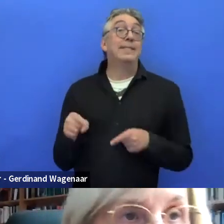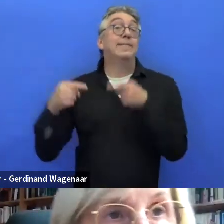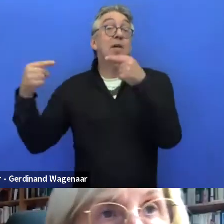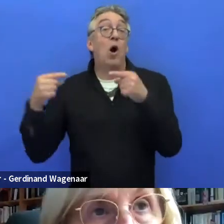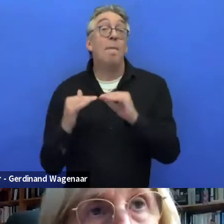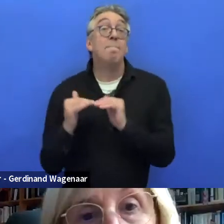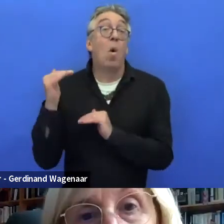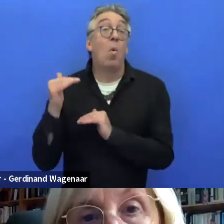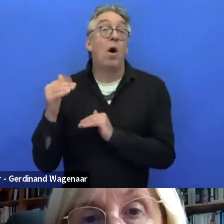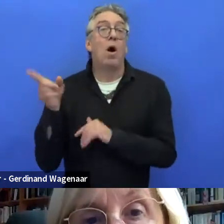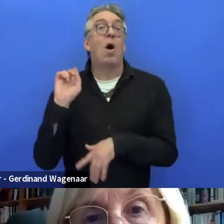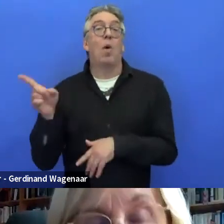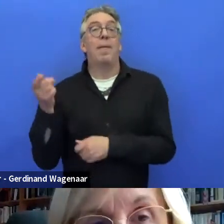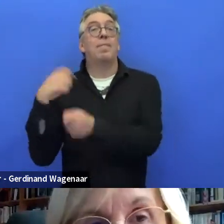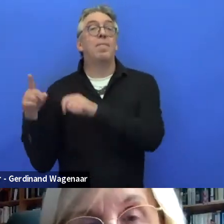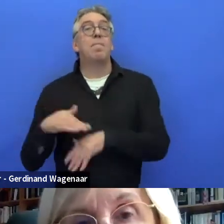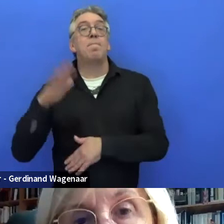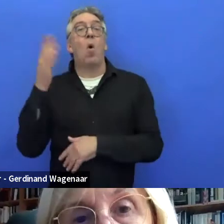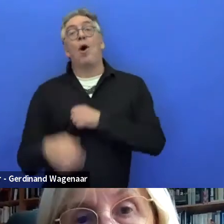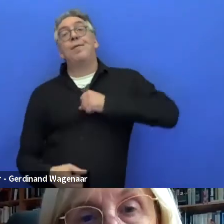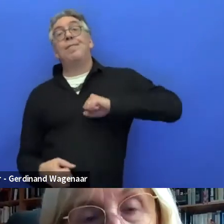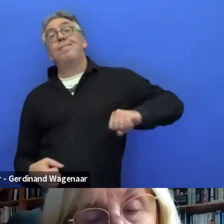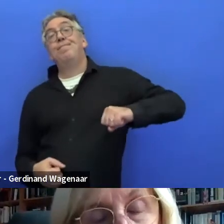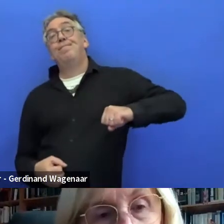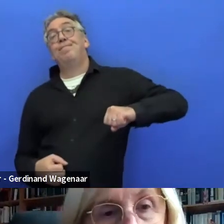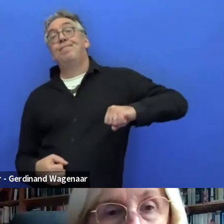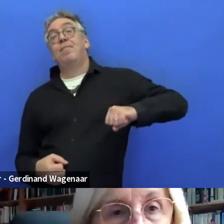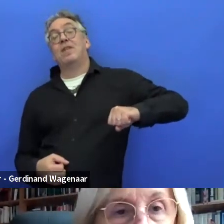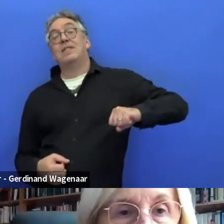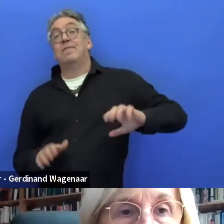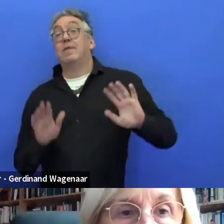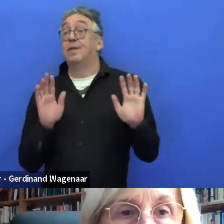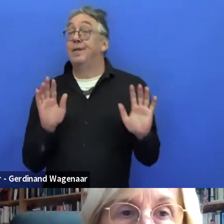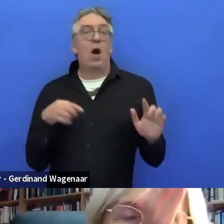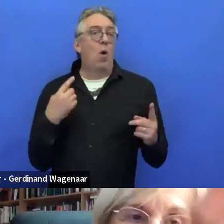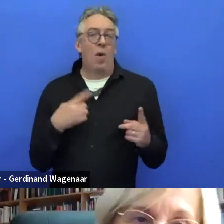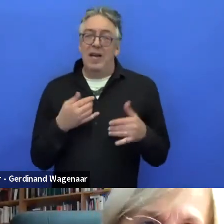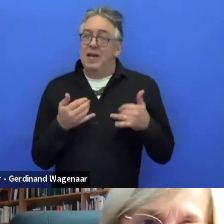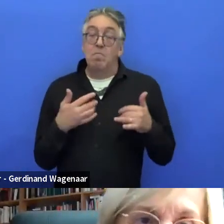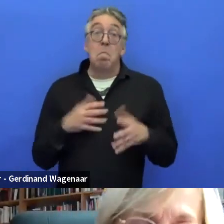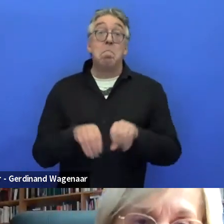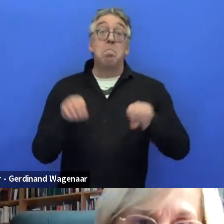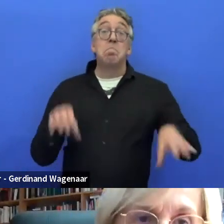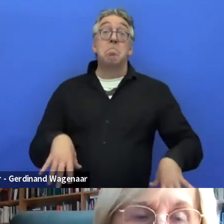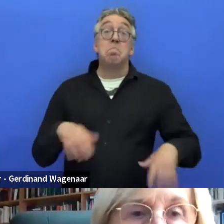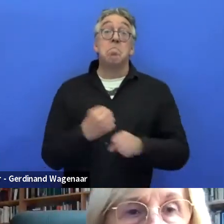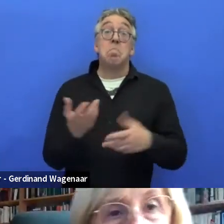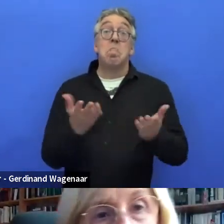maybe I don't know but whether we could get something, the Ombudsman tries to be reactive to the complaints